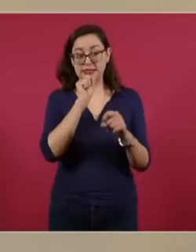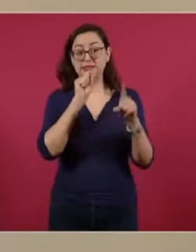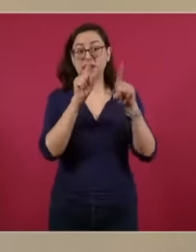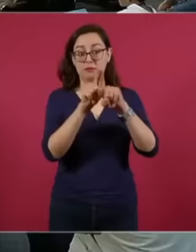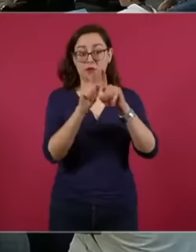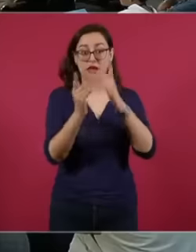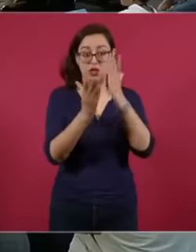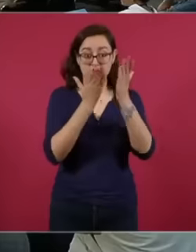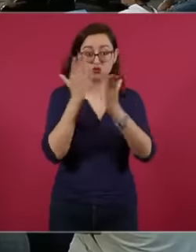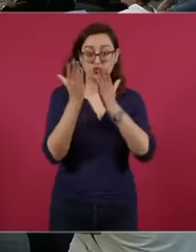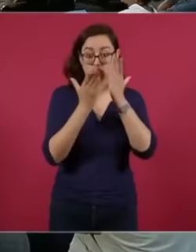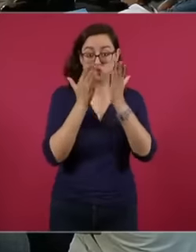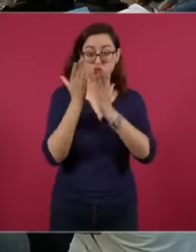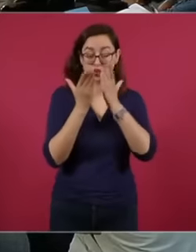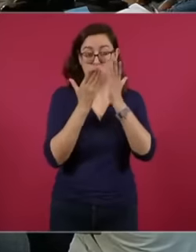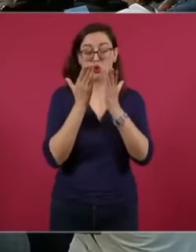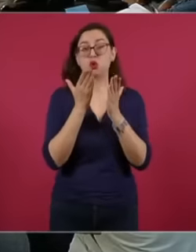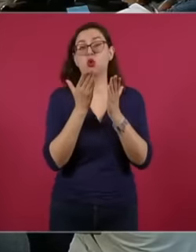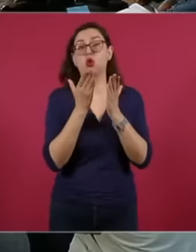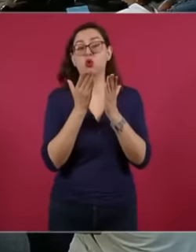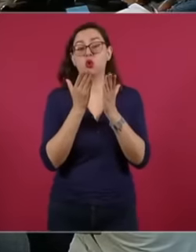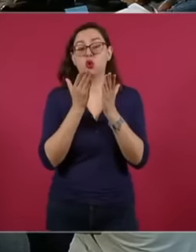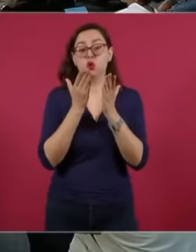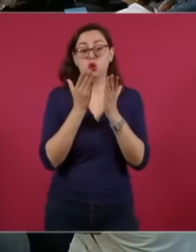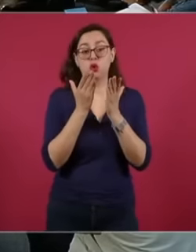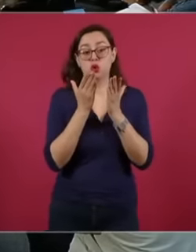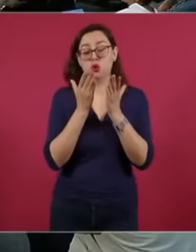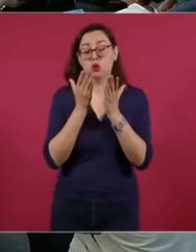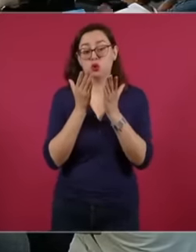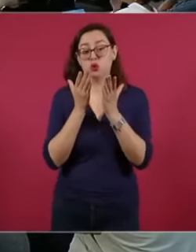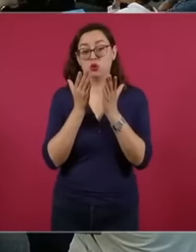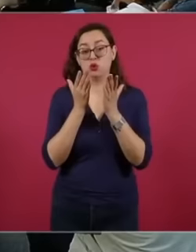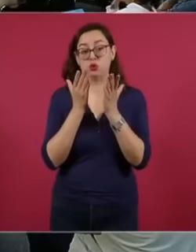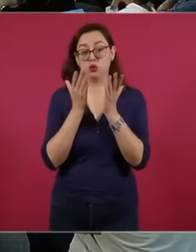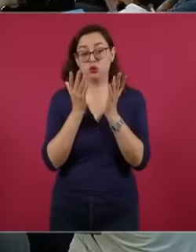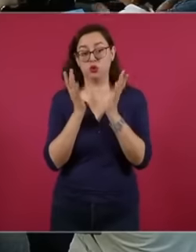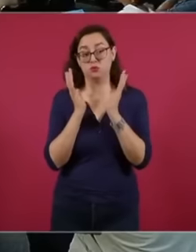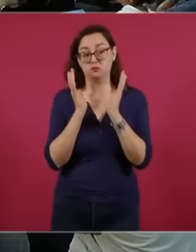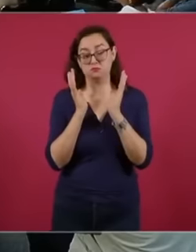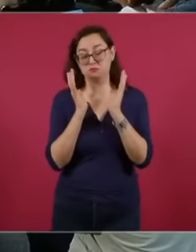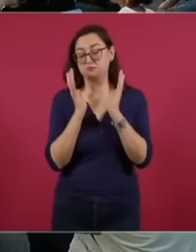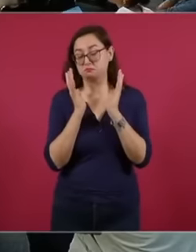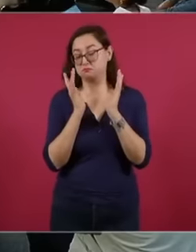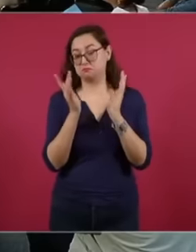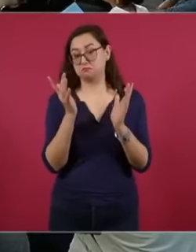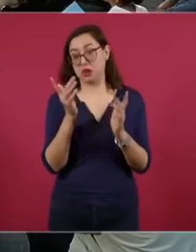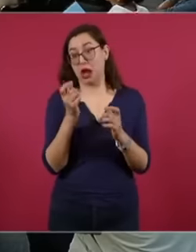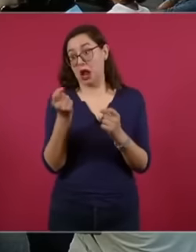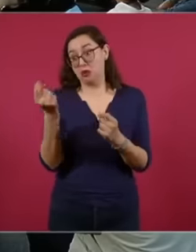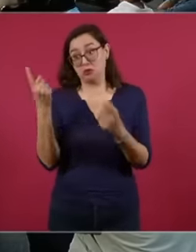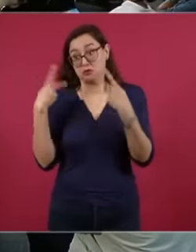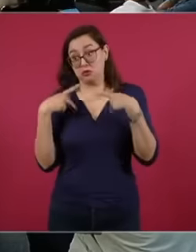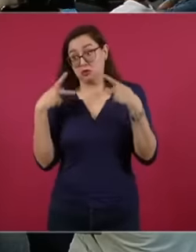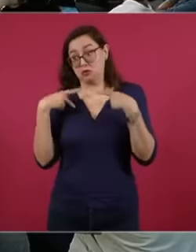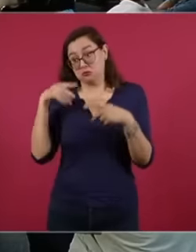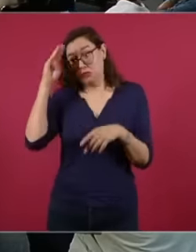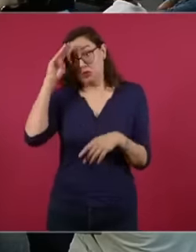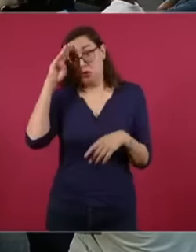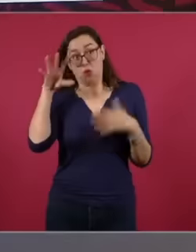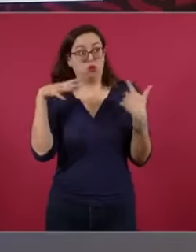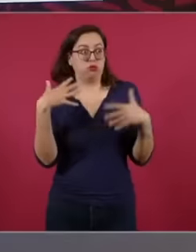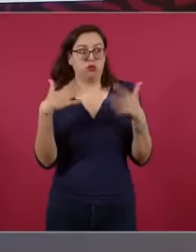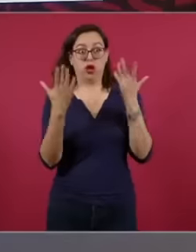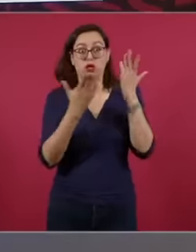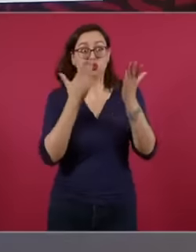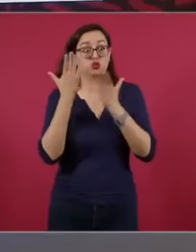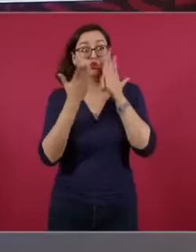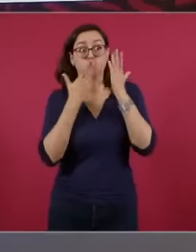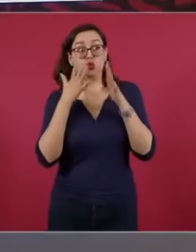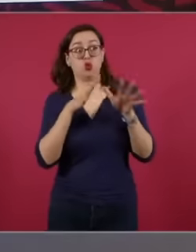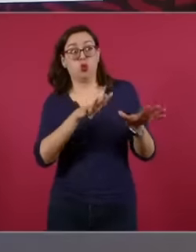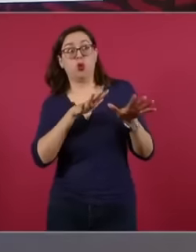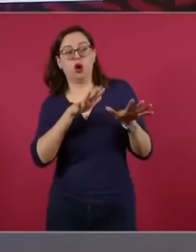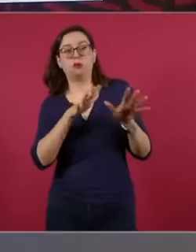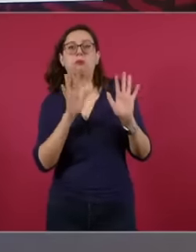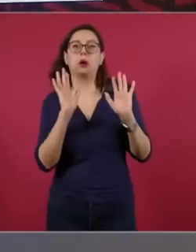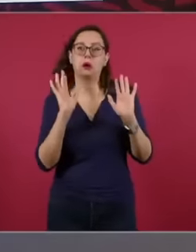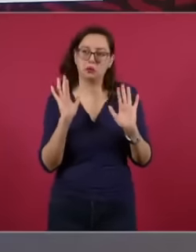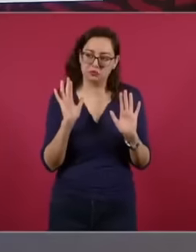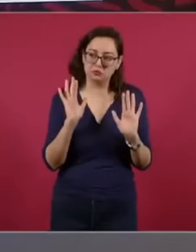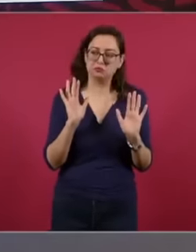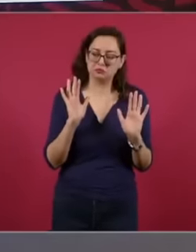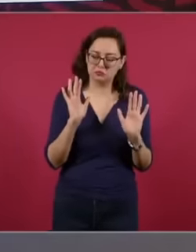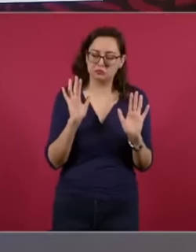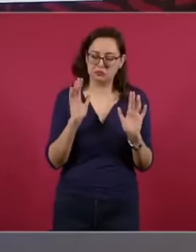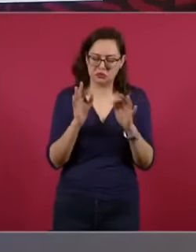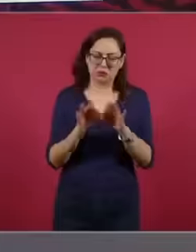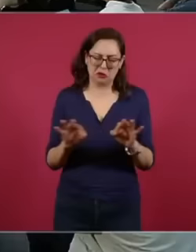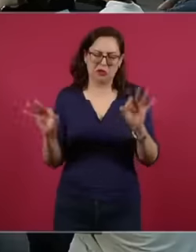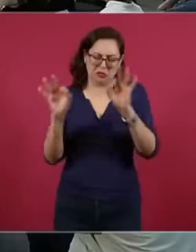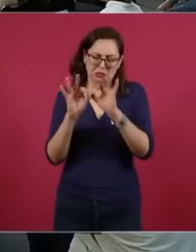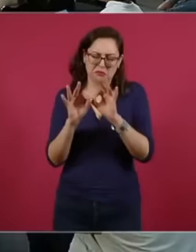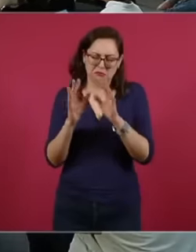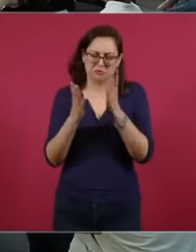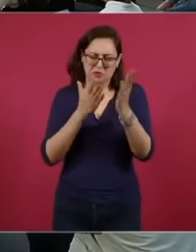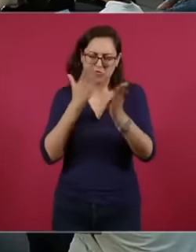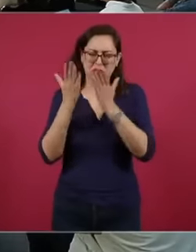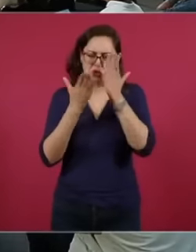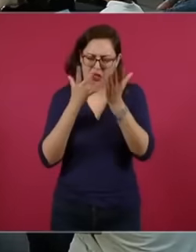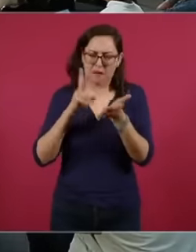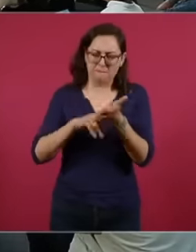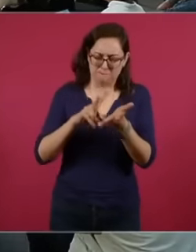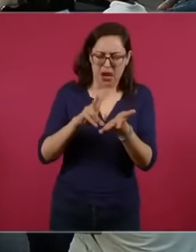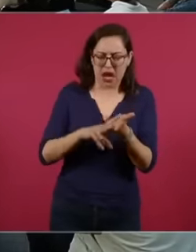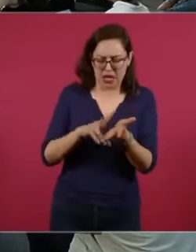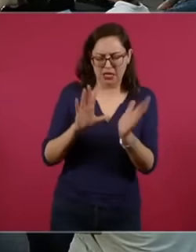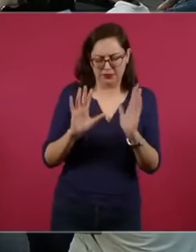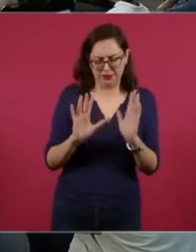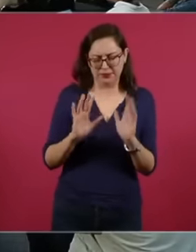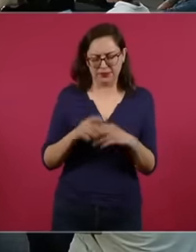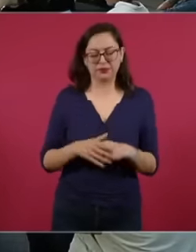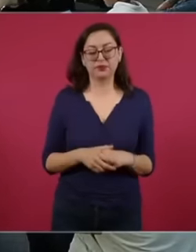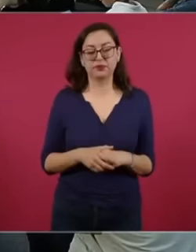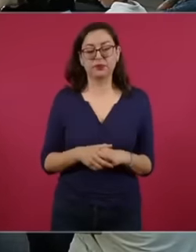care about this and I am not denying that it is worth it, no, but he studied at